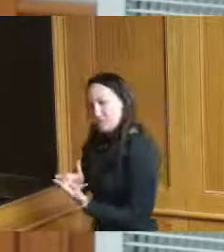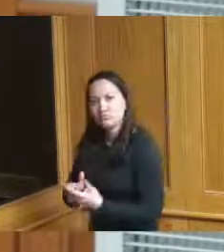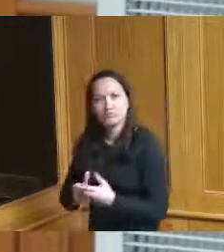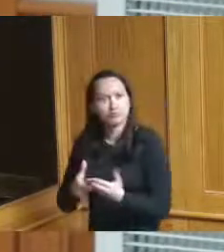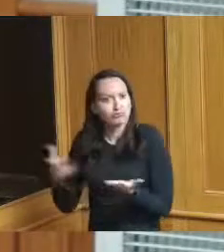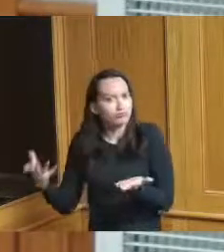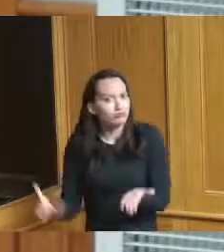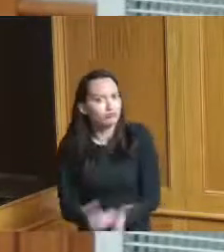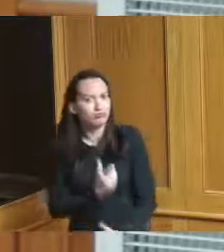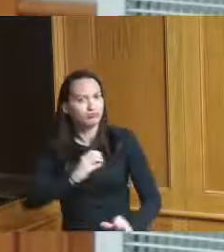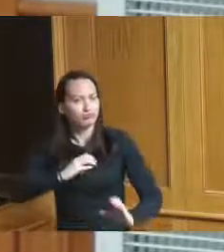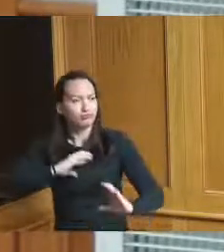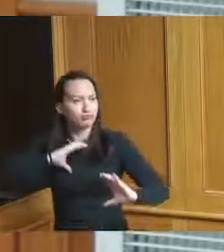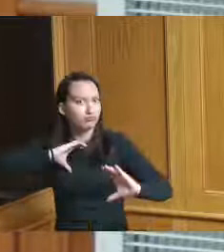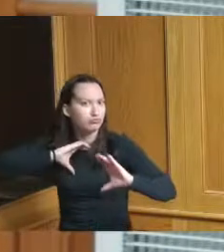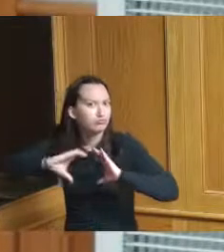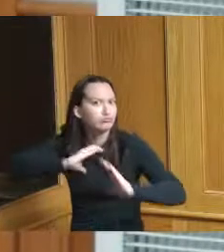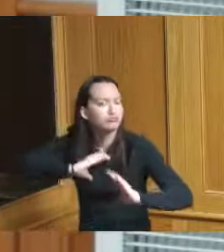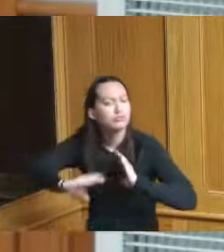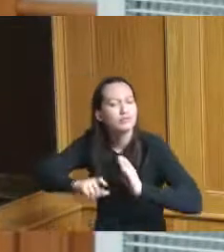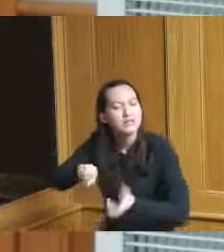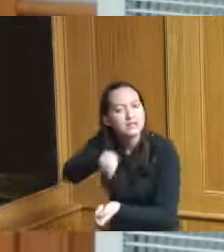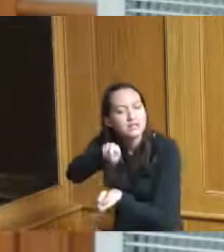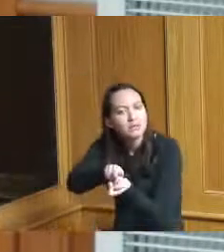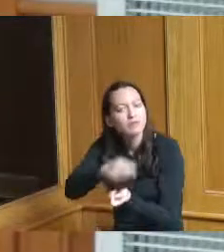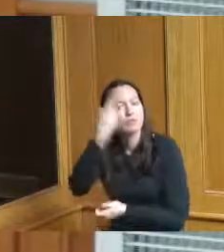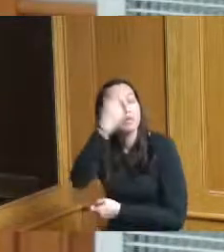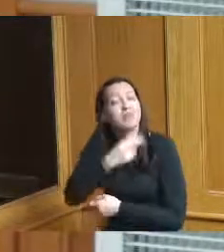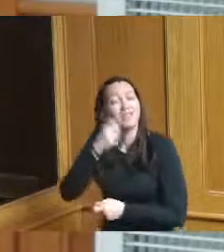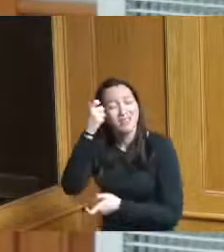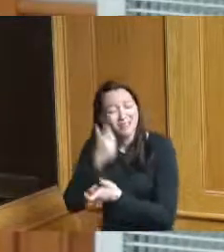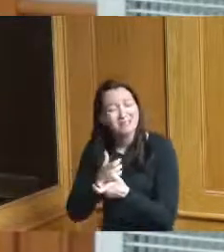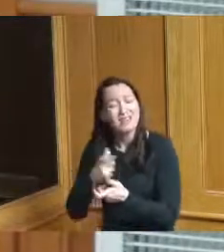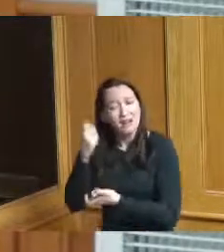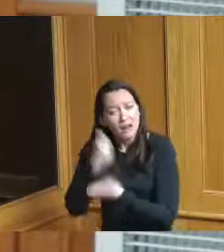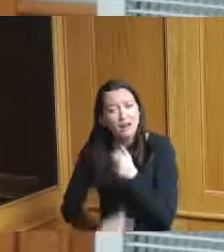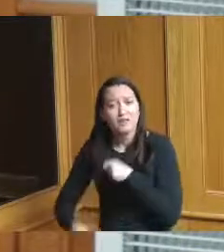that really addresses their specific and you know every time we they had that gave me an answer like